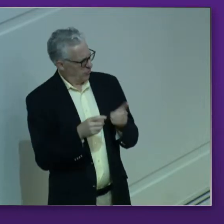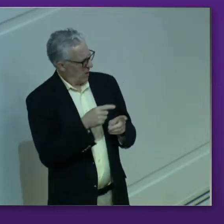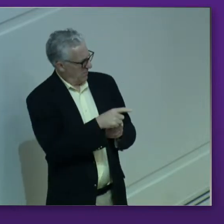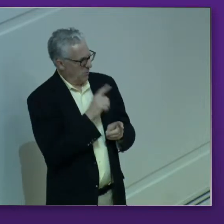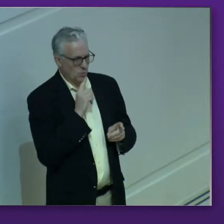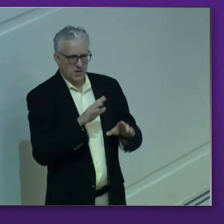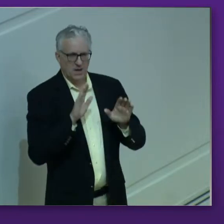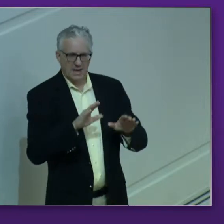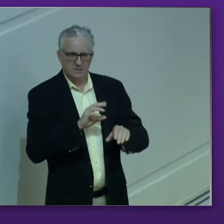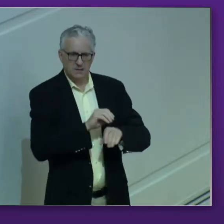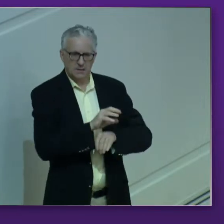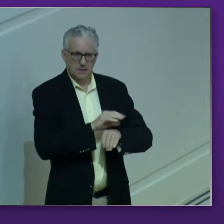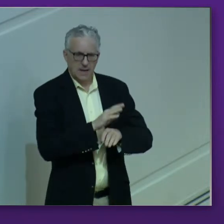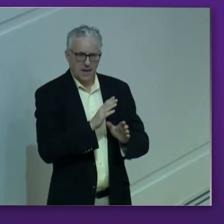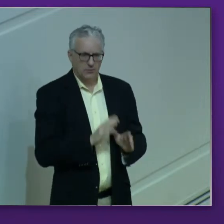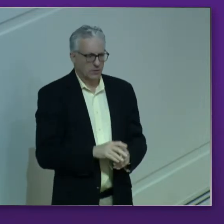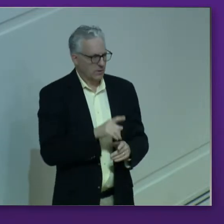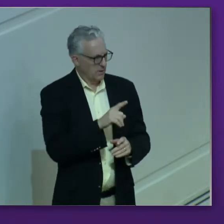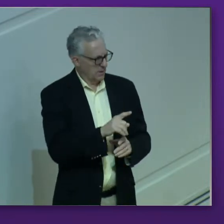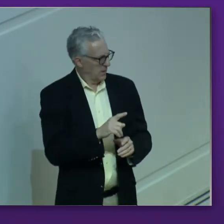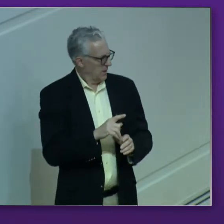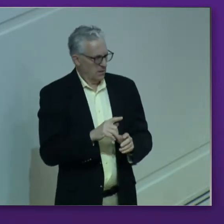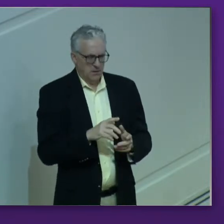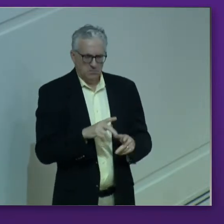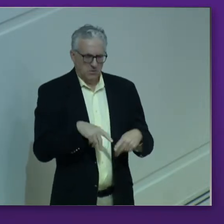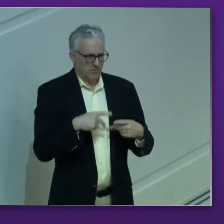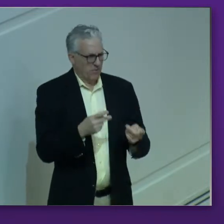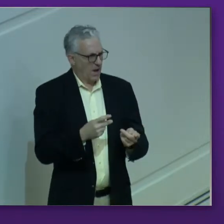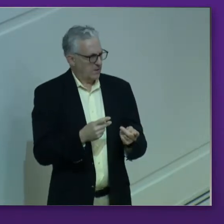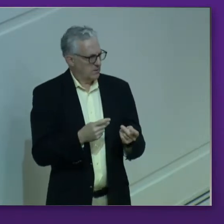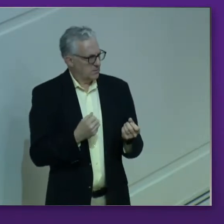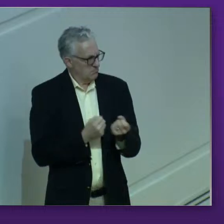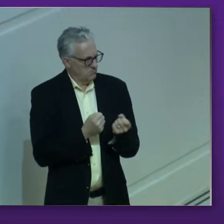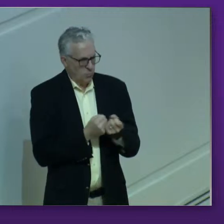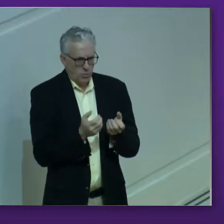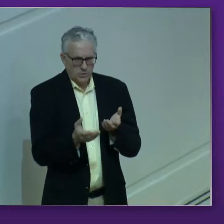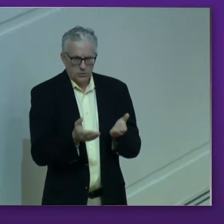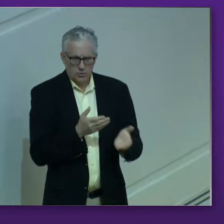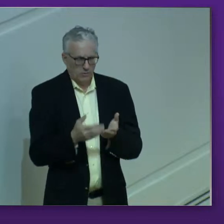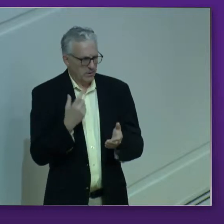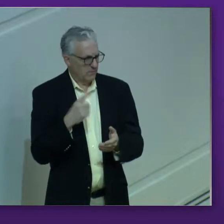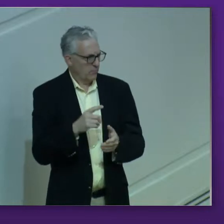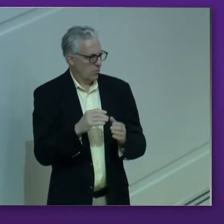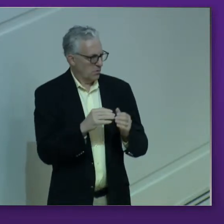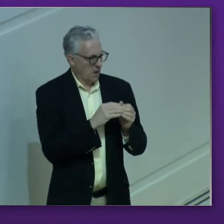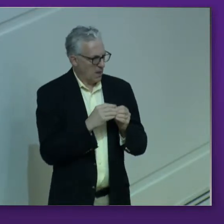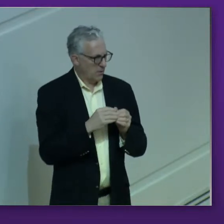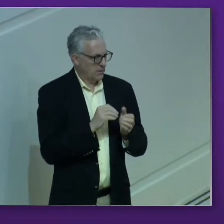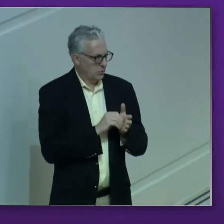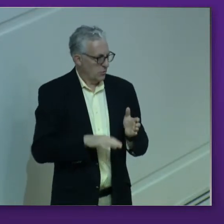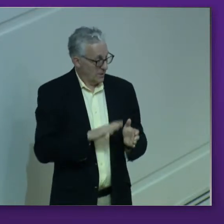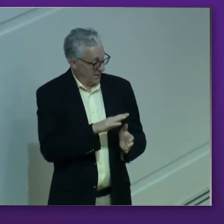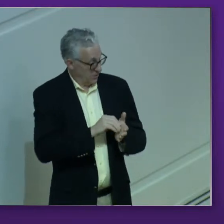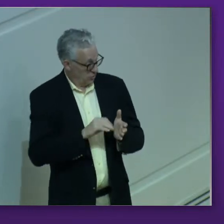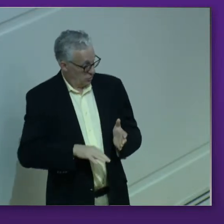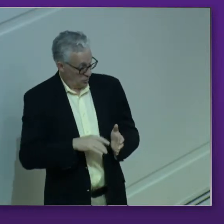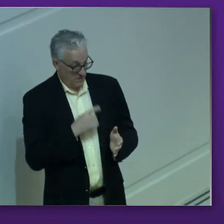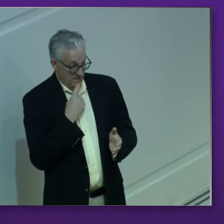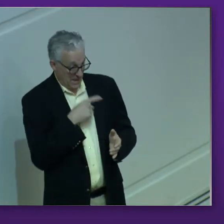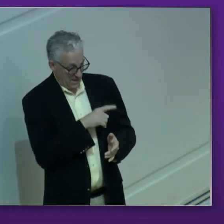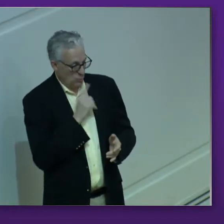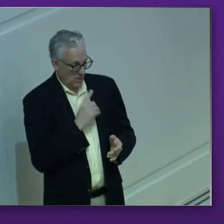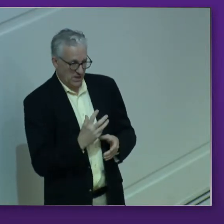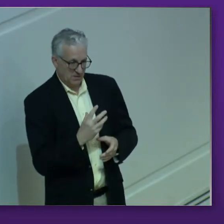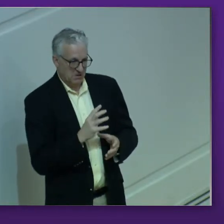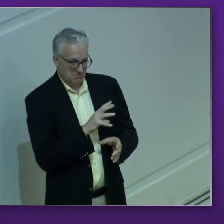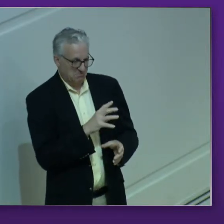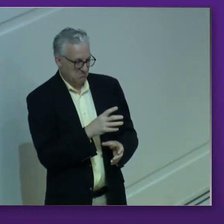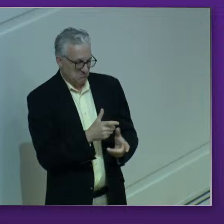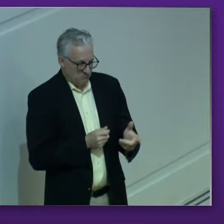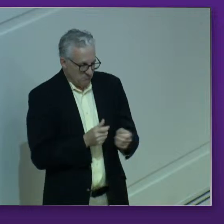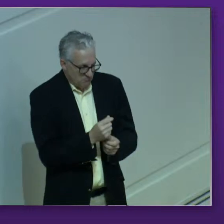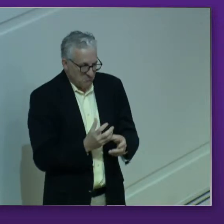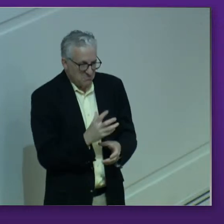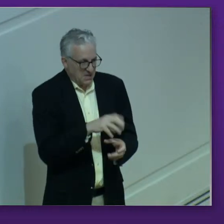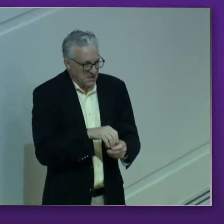[LISTING NAMES] IS DESCRIBED AS